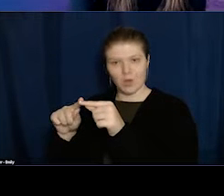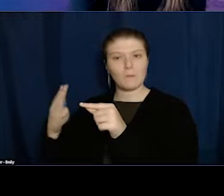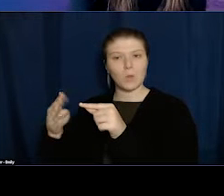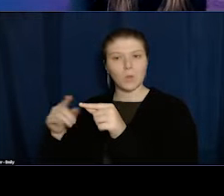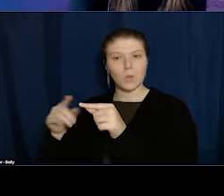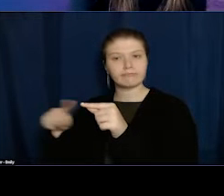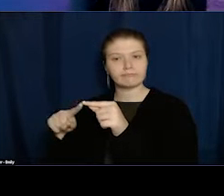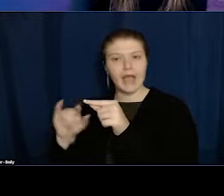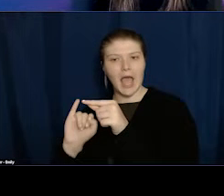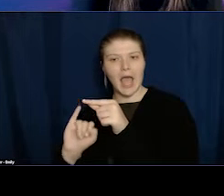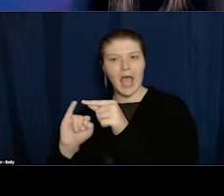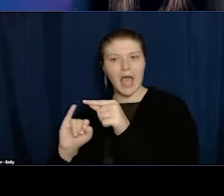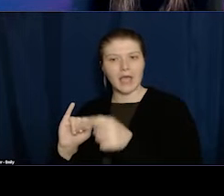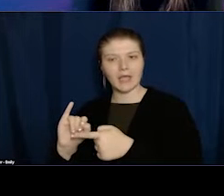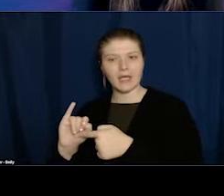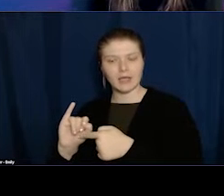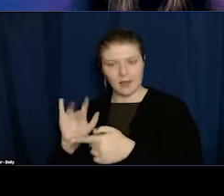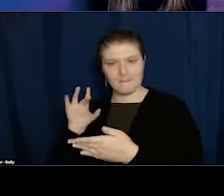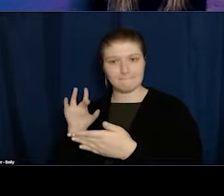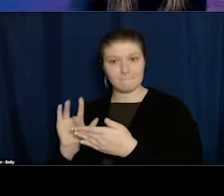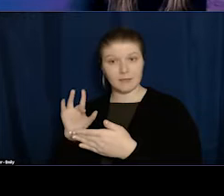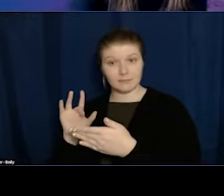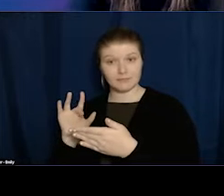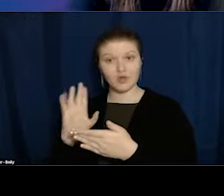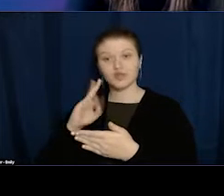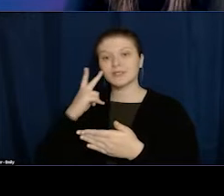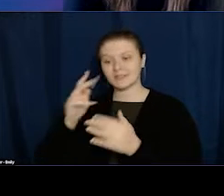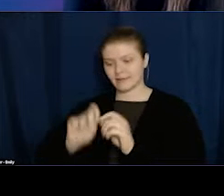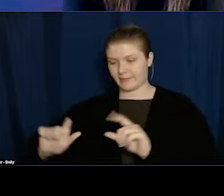It's going to tell you something important that you need to know about that business rule,